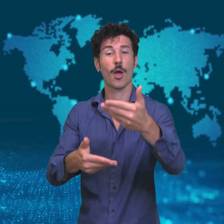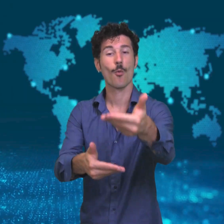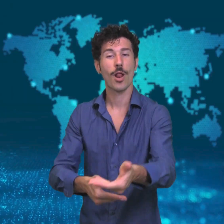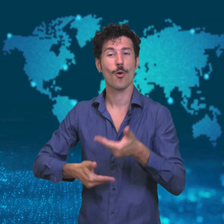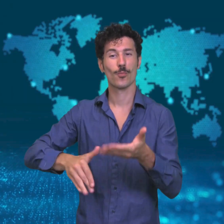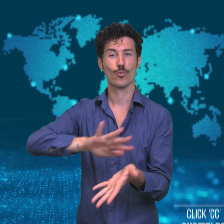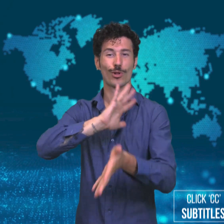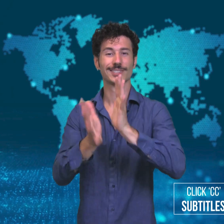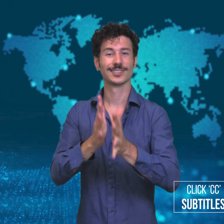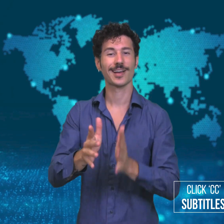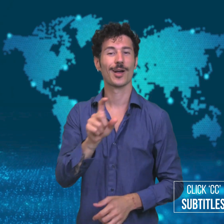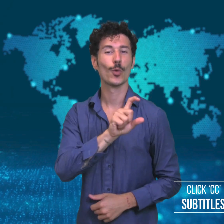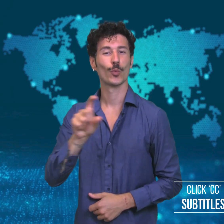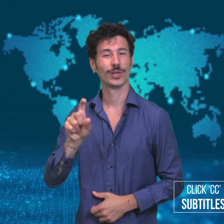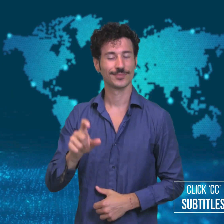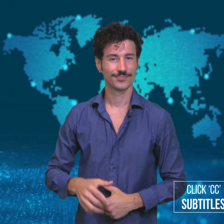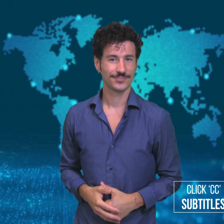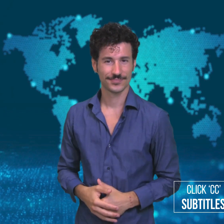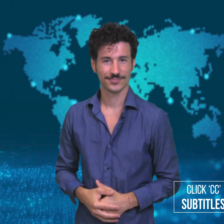Welcome to WorldSign Week!